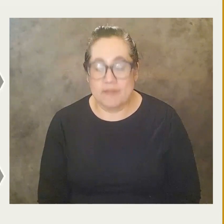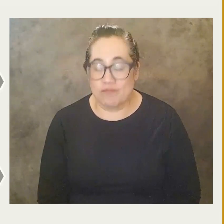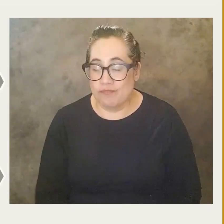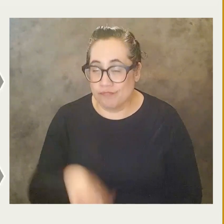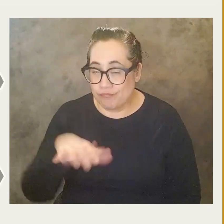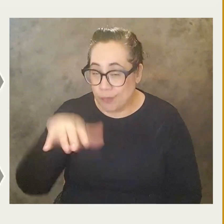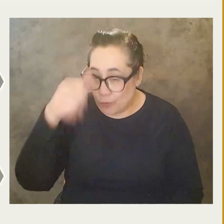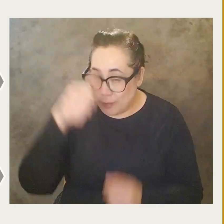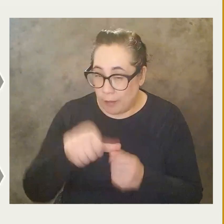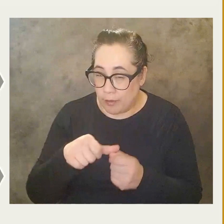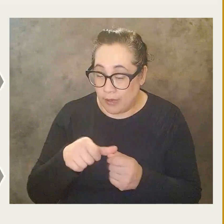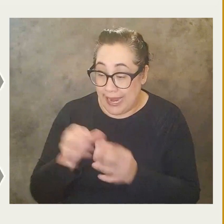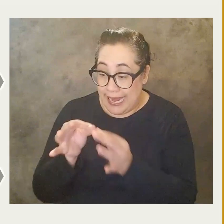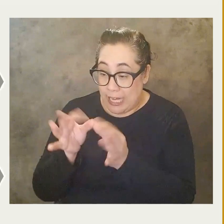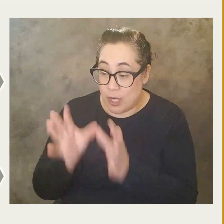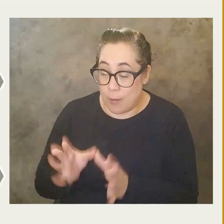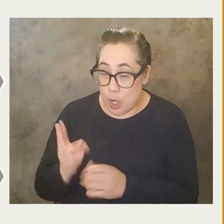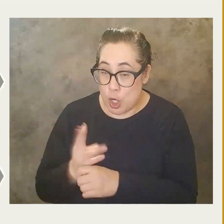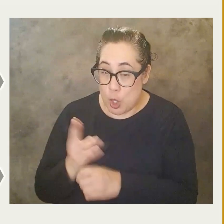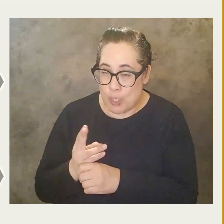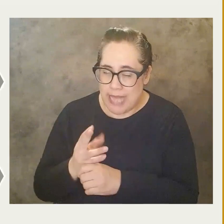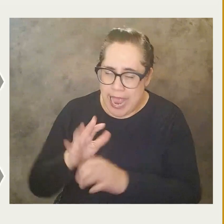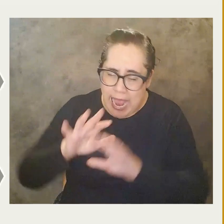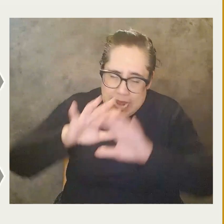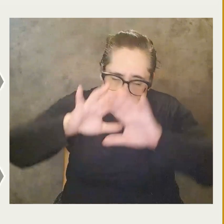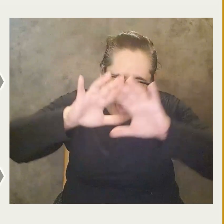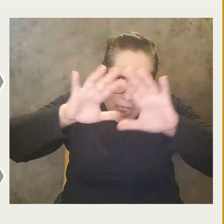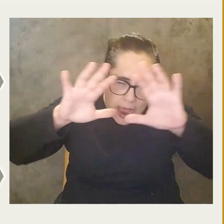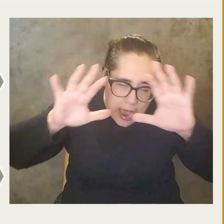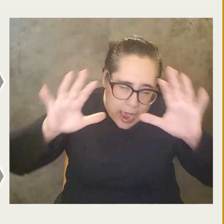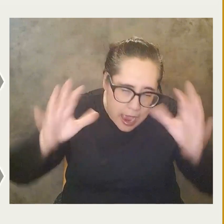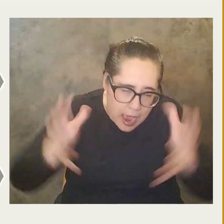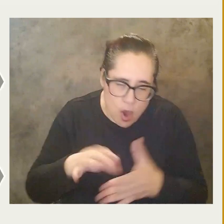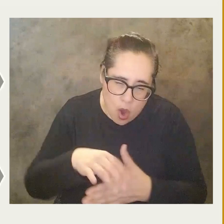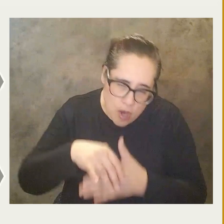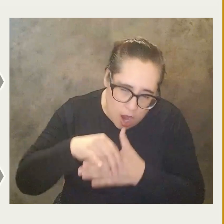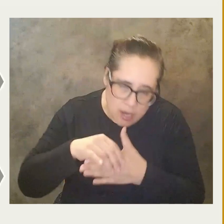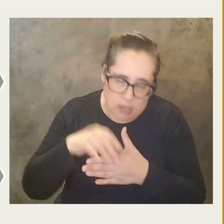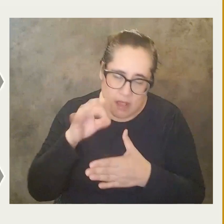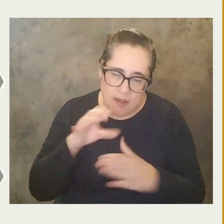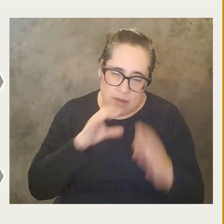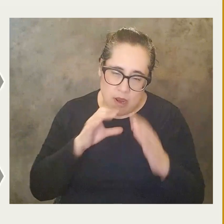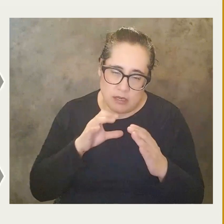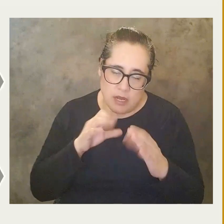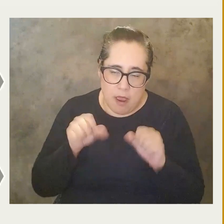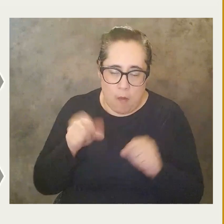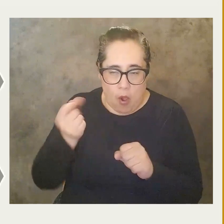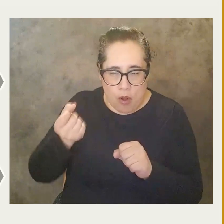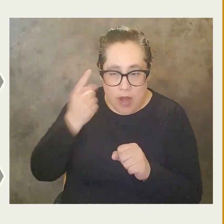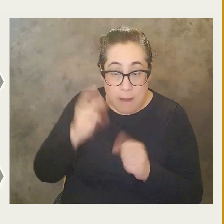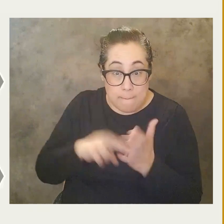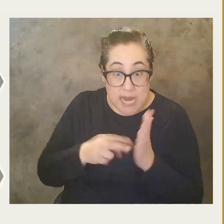Remember, interpreters use the entire ... context of communication in order to understand meaning ...